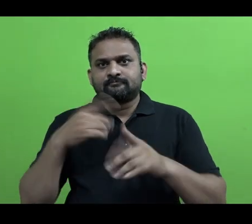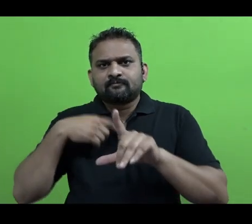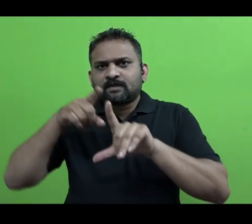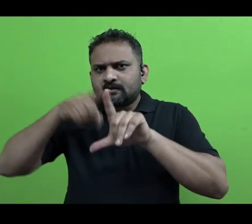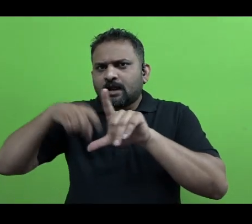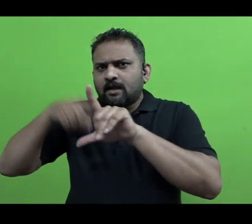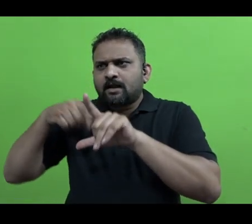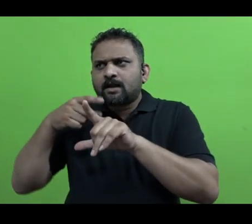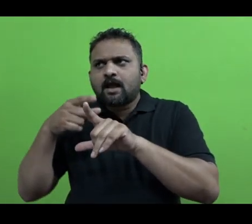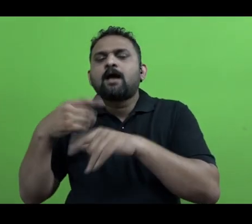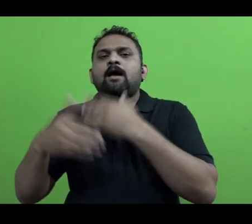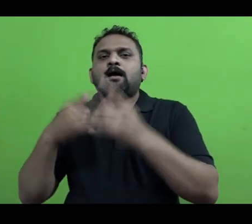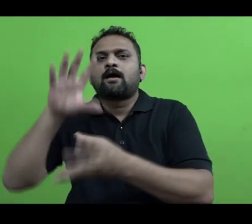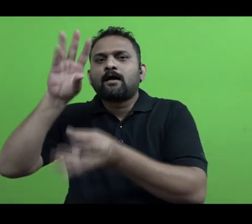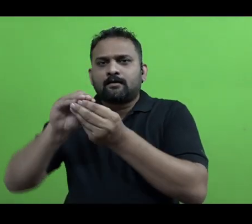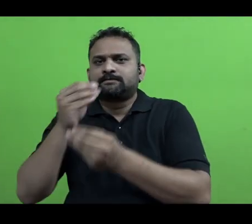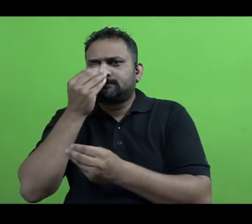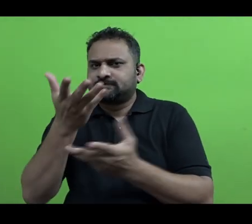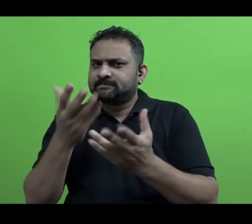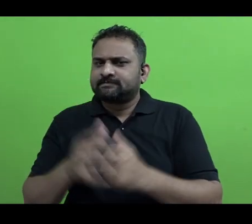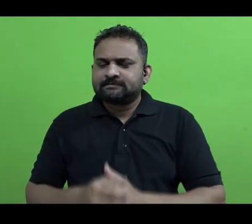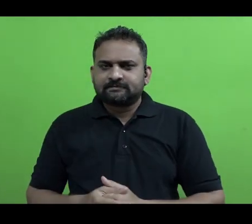Let's use the lines to help us add these numbers.